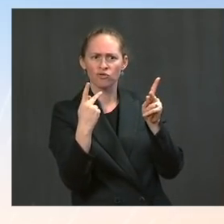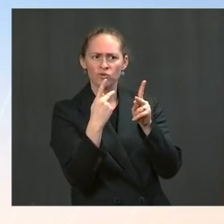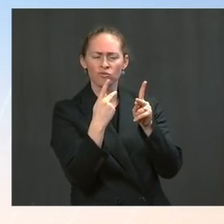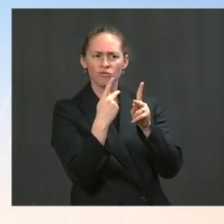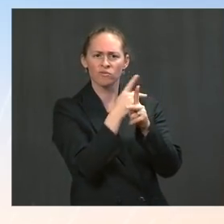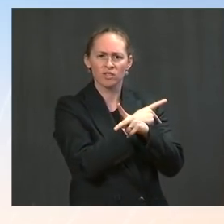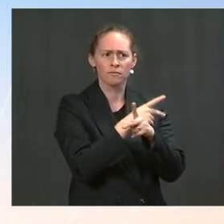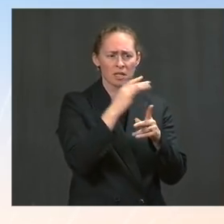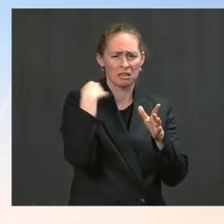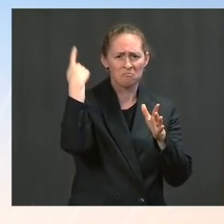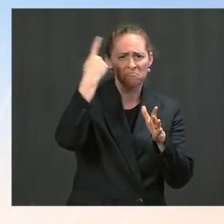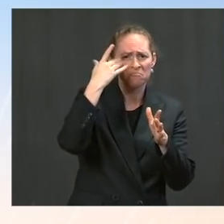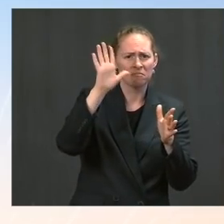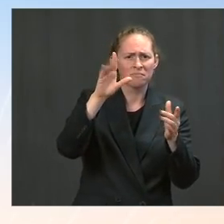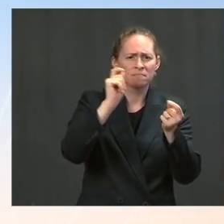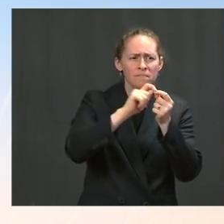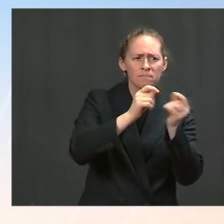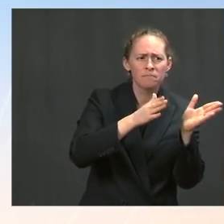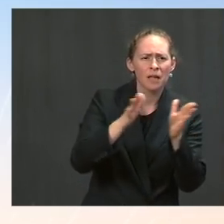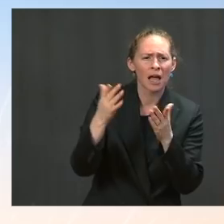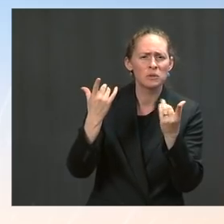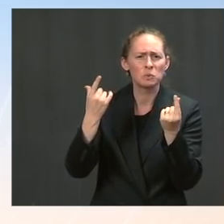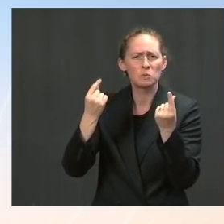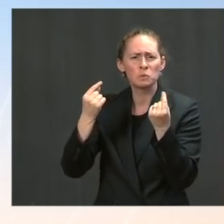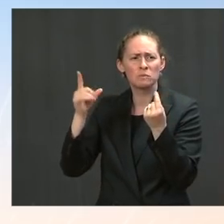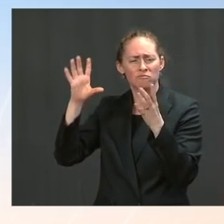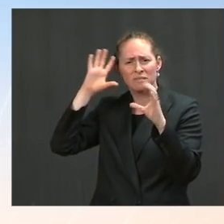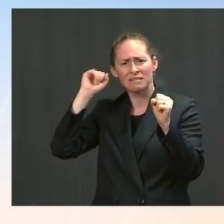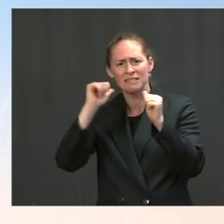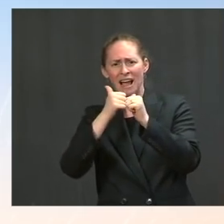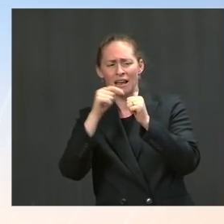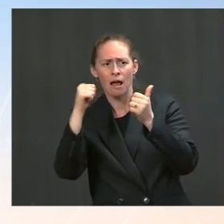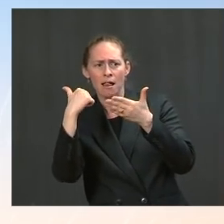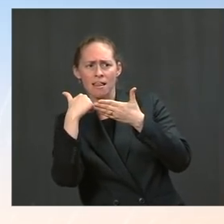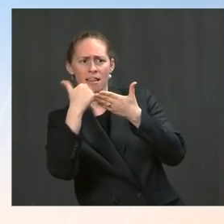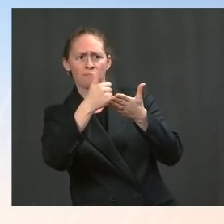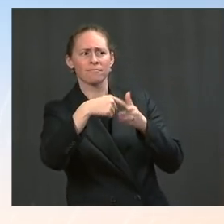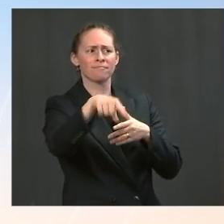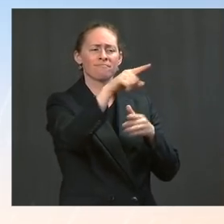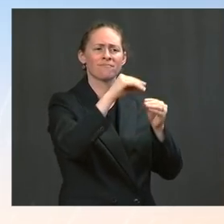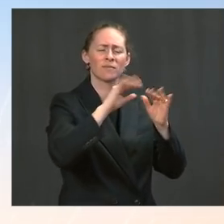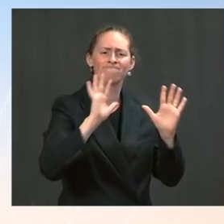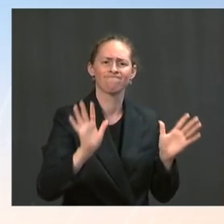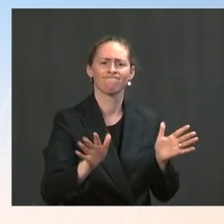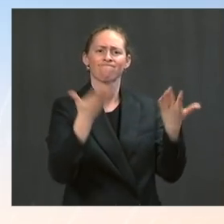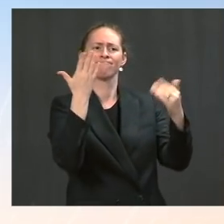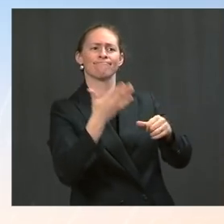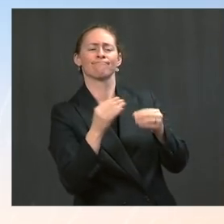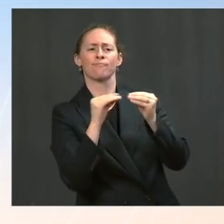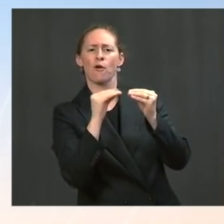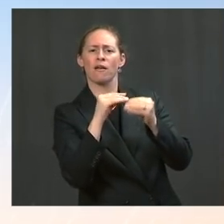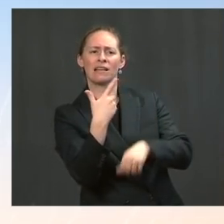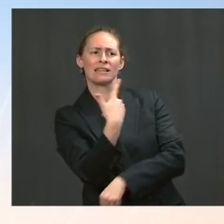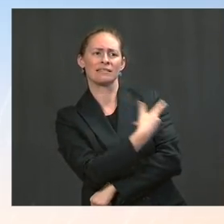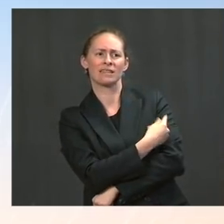has to help increase vaccination rates in these rural counties that -- really, these people don't have any intentions